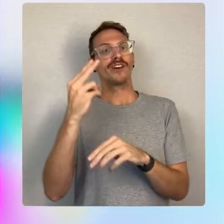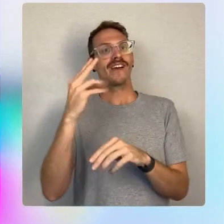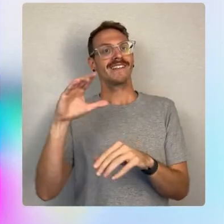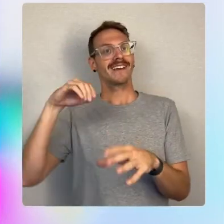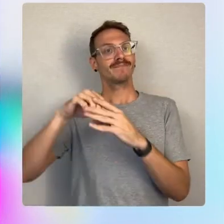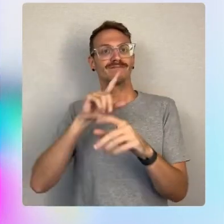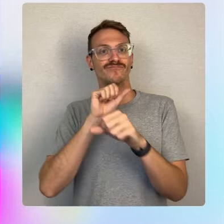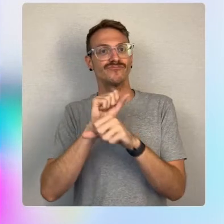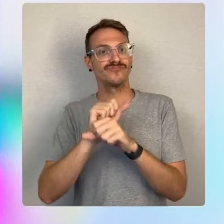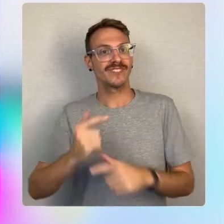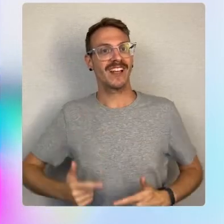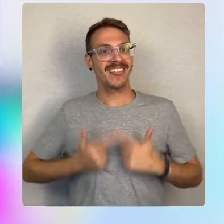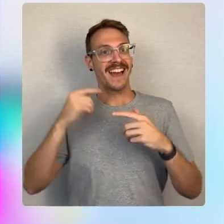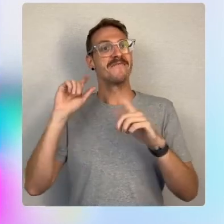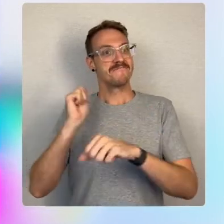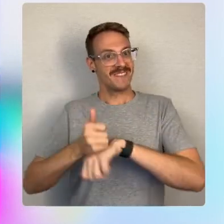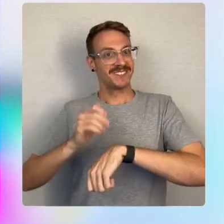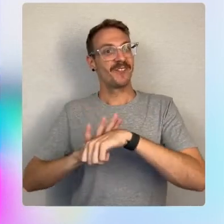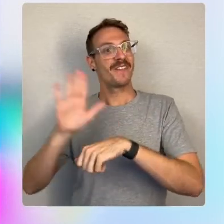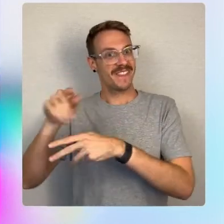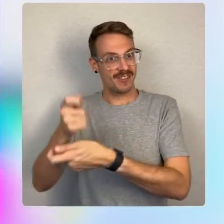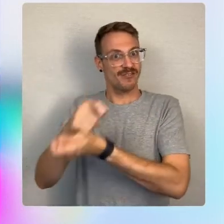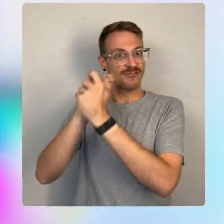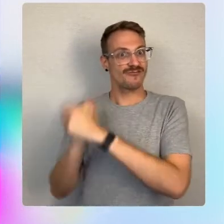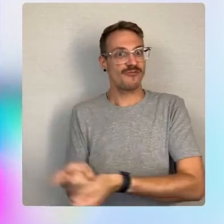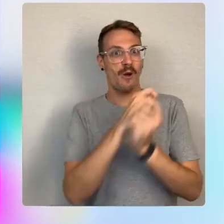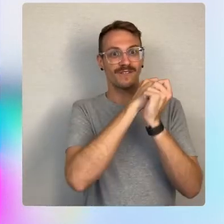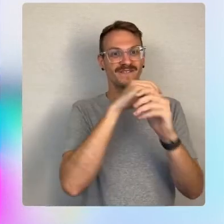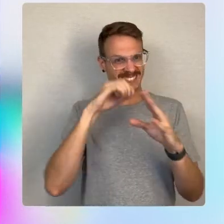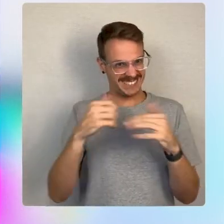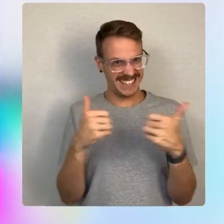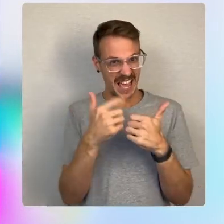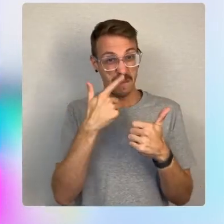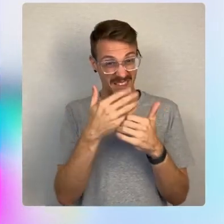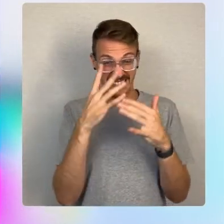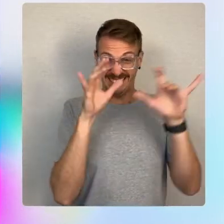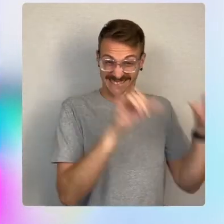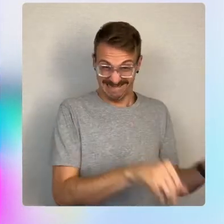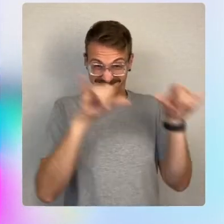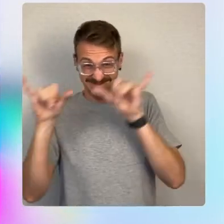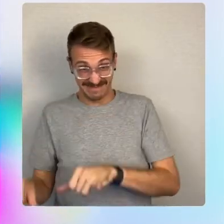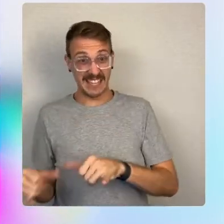based on their golf swing, because it translates over so well. So, you know, for us,